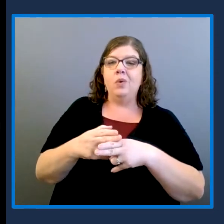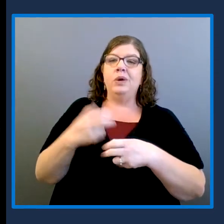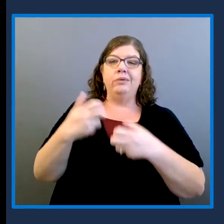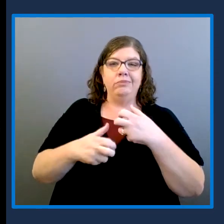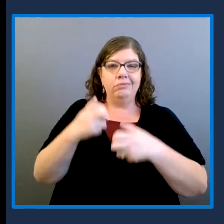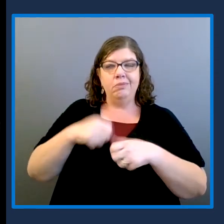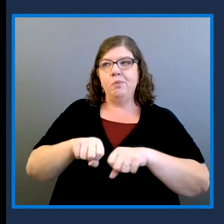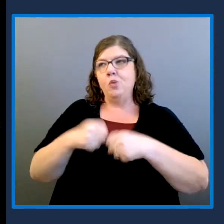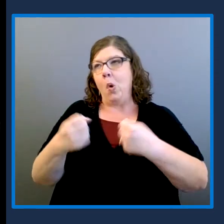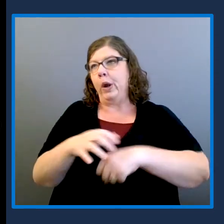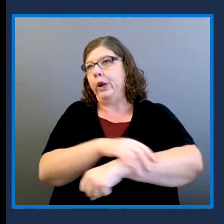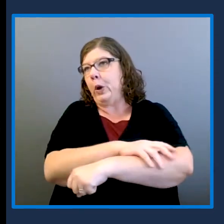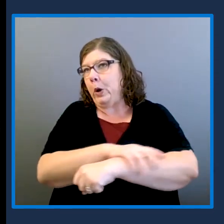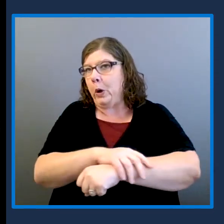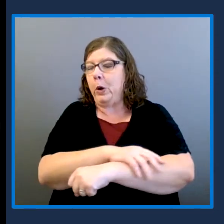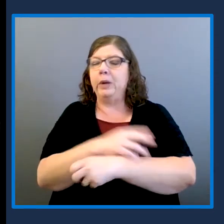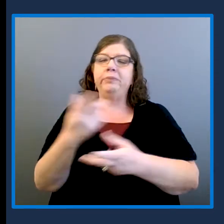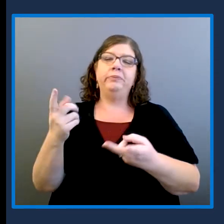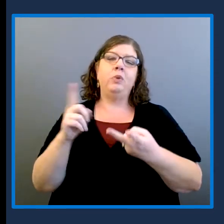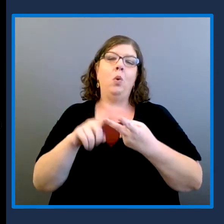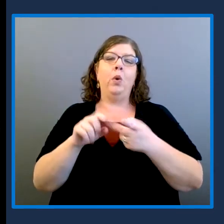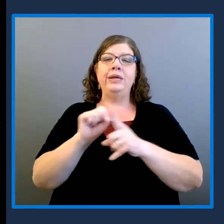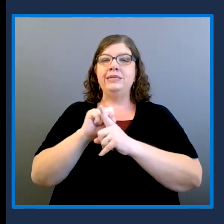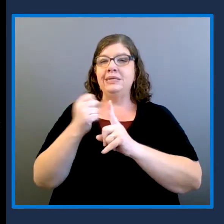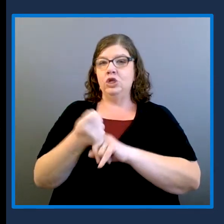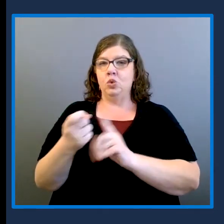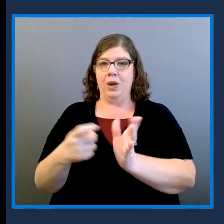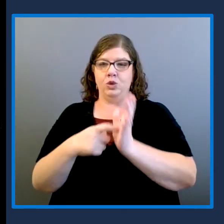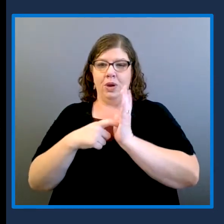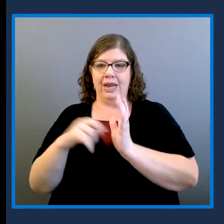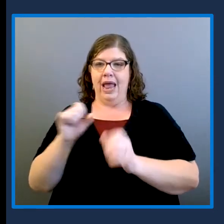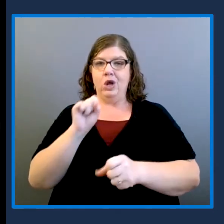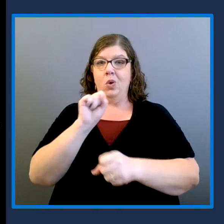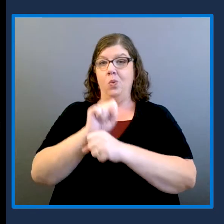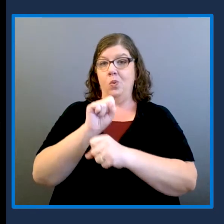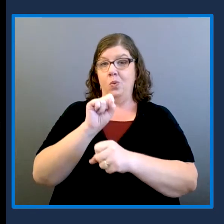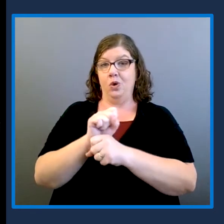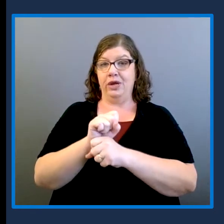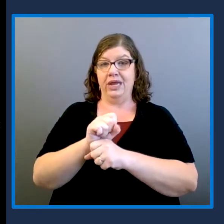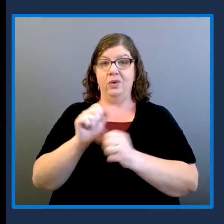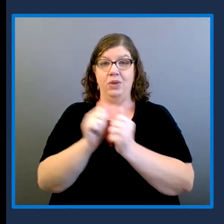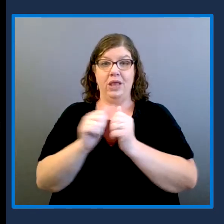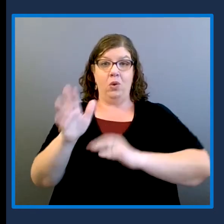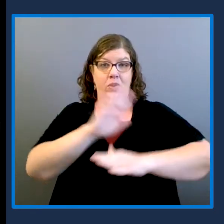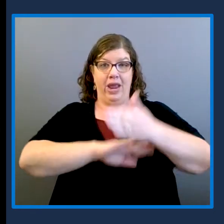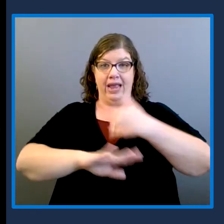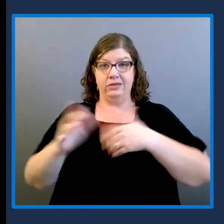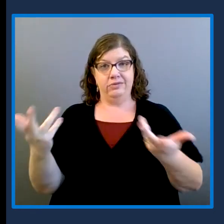temporary impairments like a broken arm or even situational requirements like working hands-free